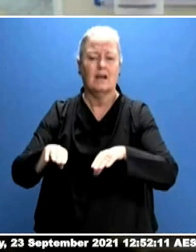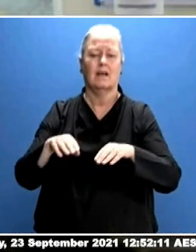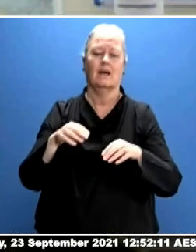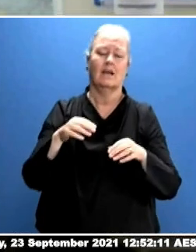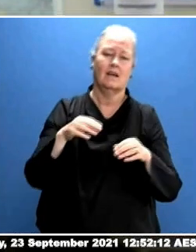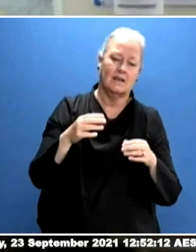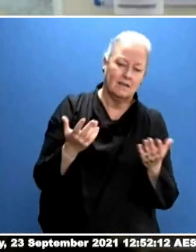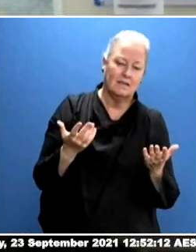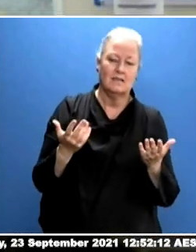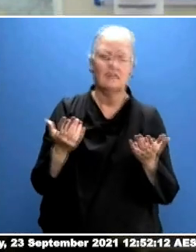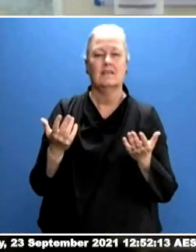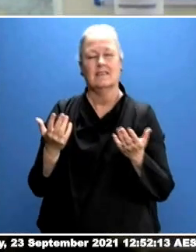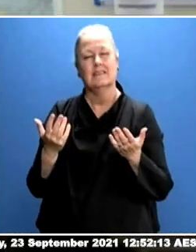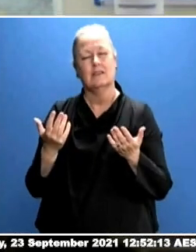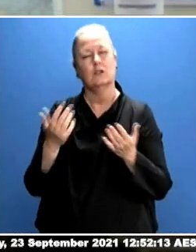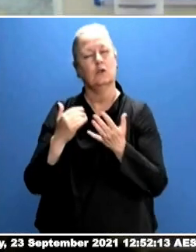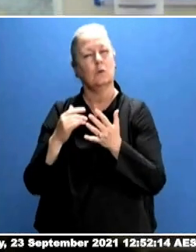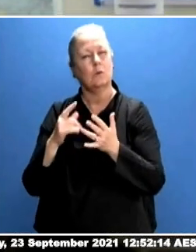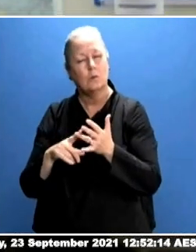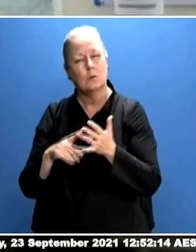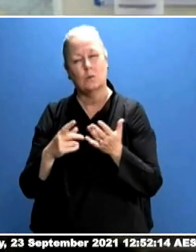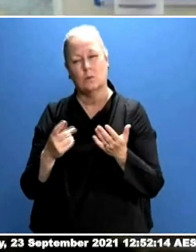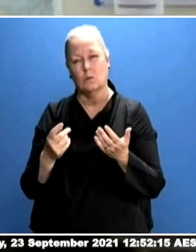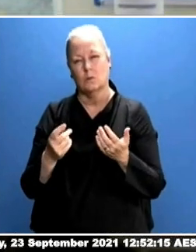So it is a case where those kids are often disconnected and that's part